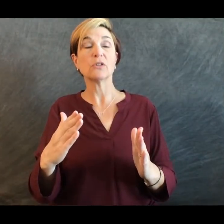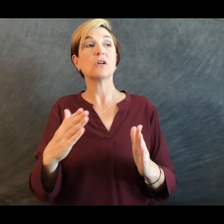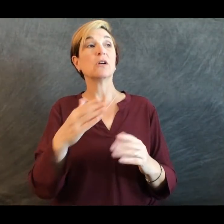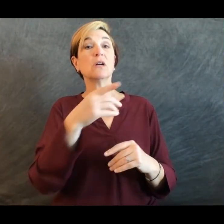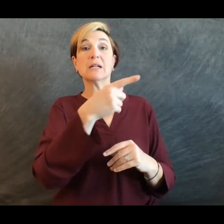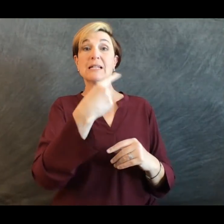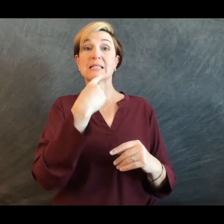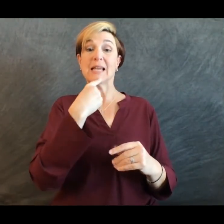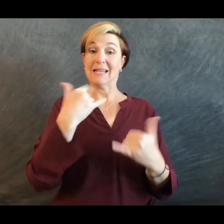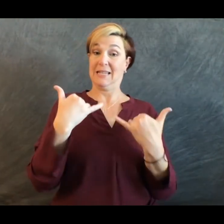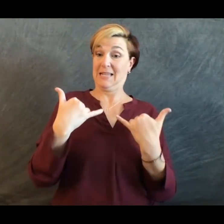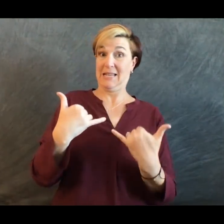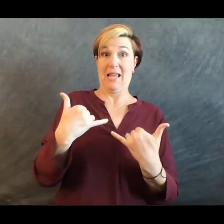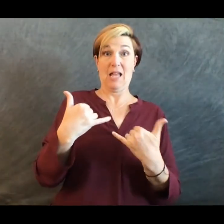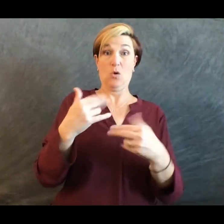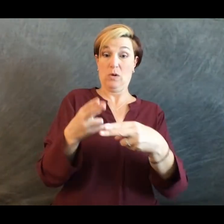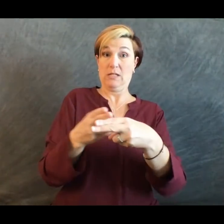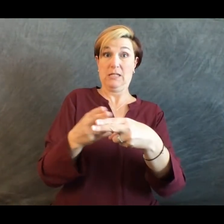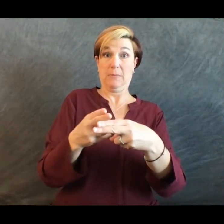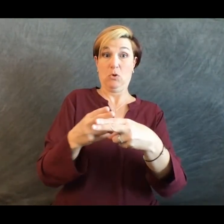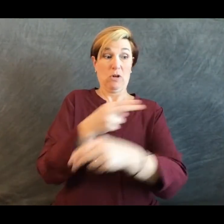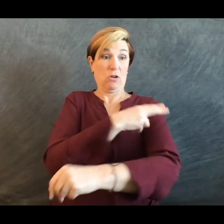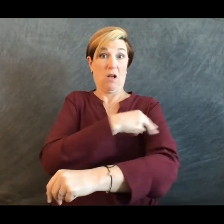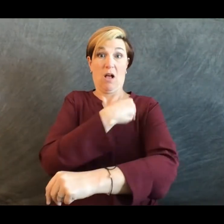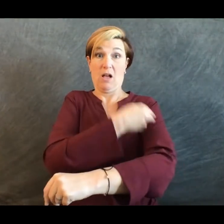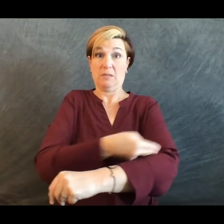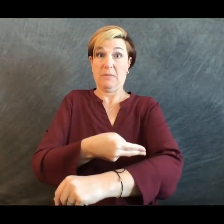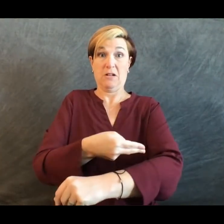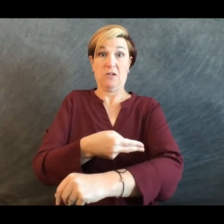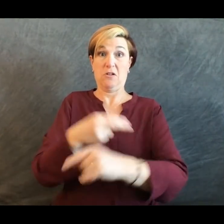take that Hospital we don't think we need any more hospitals we've built